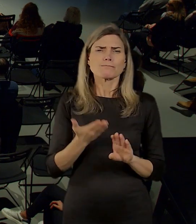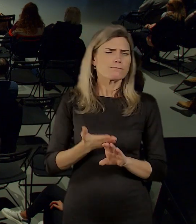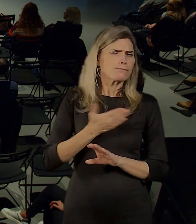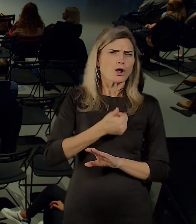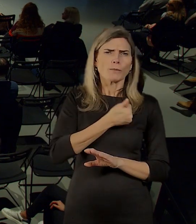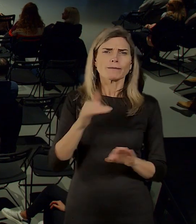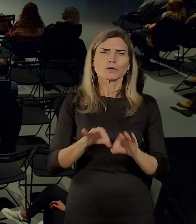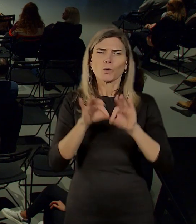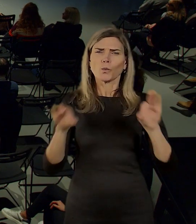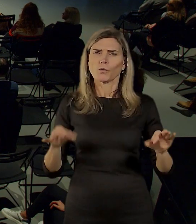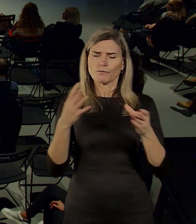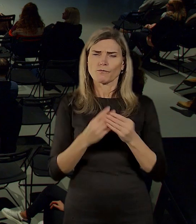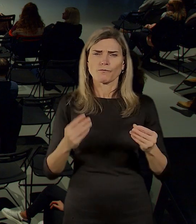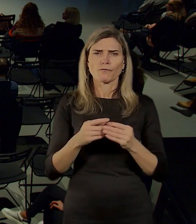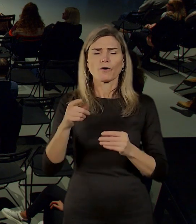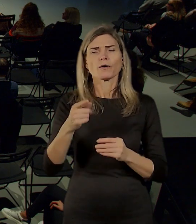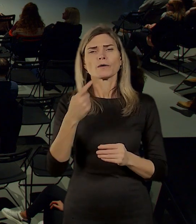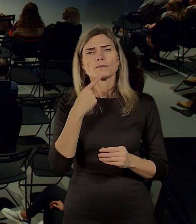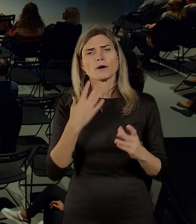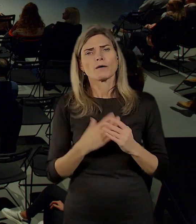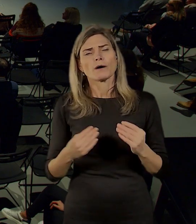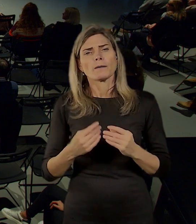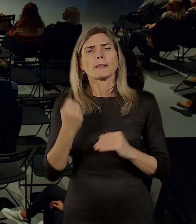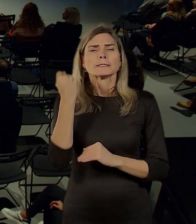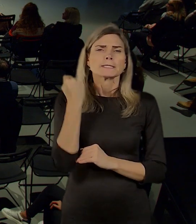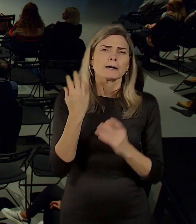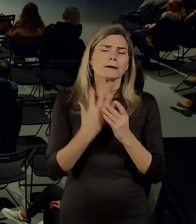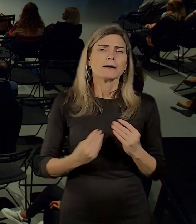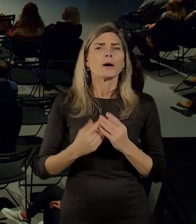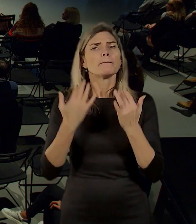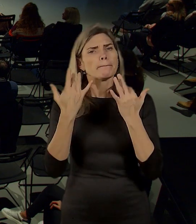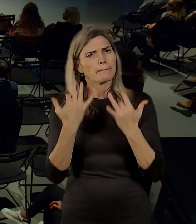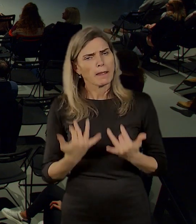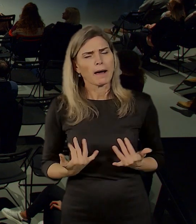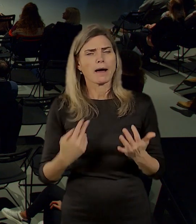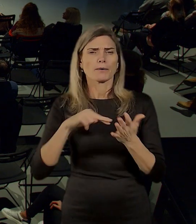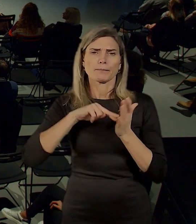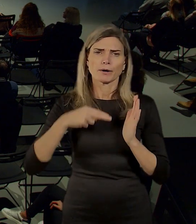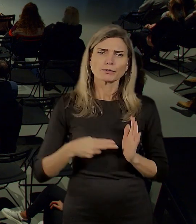that is obviously looking to the future, trying to conceptually consider some kind of sustainable